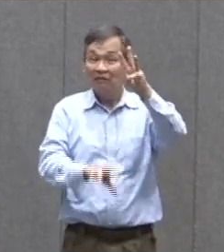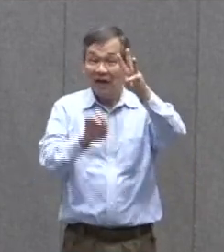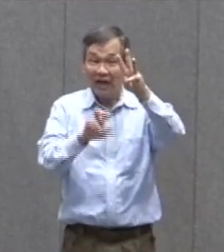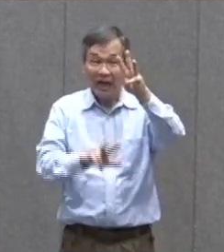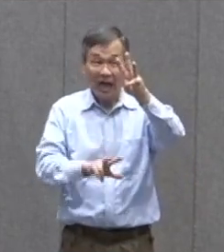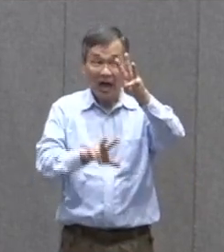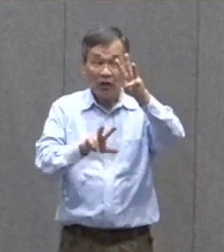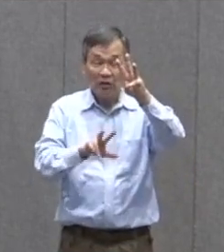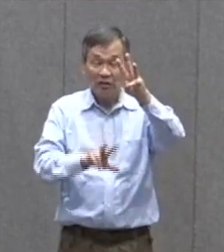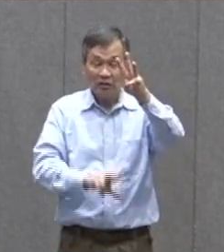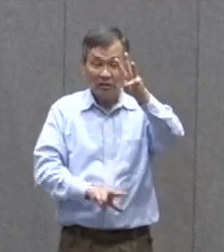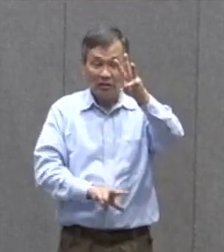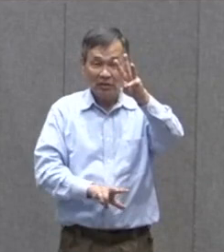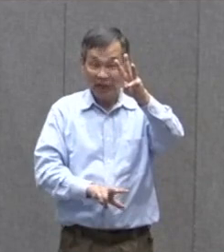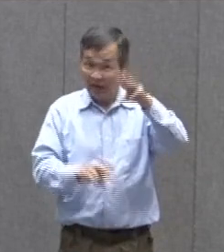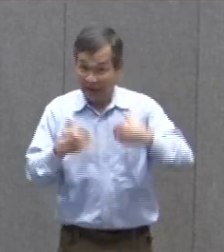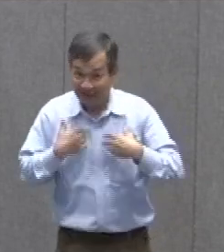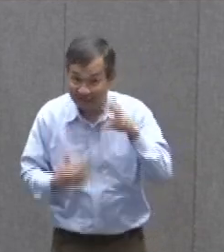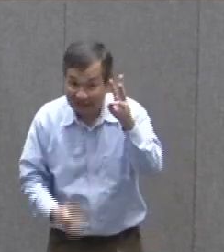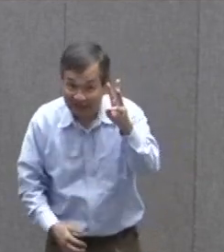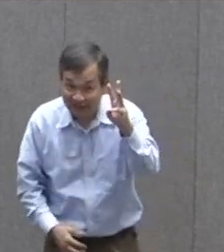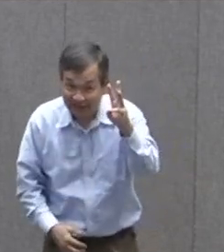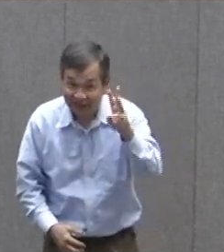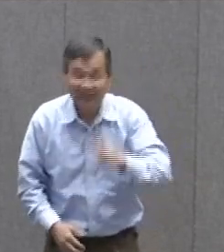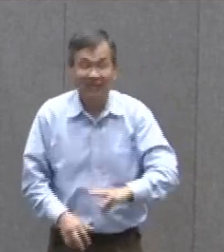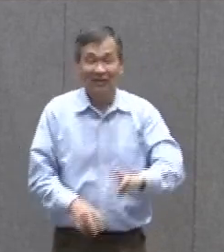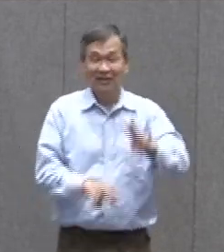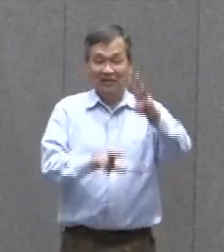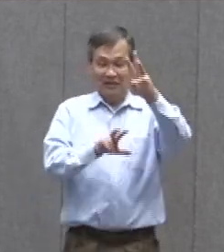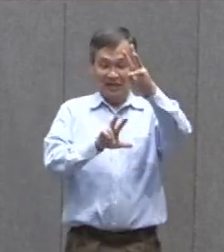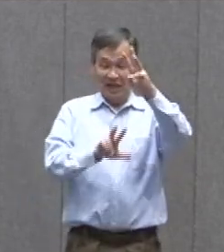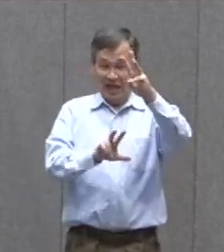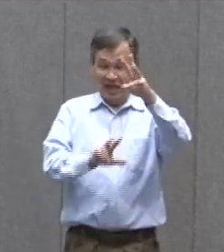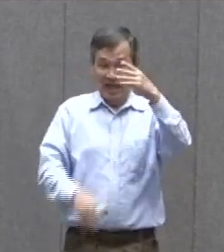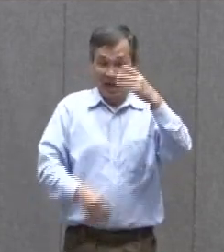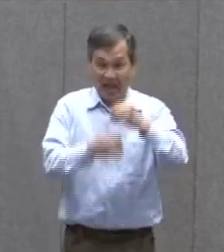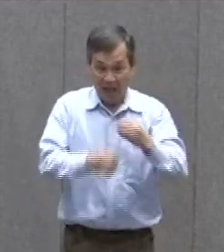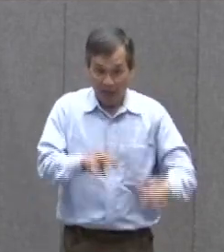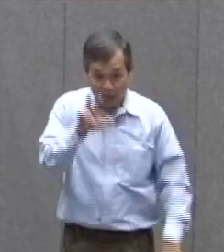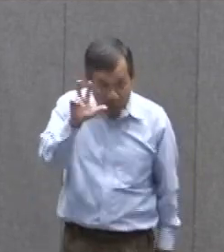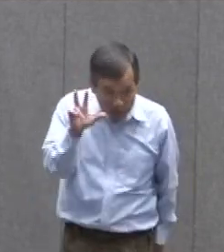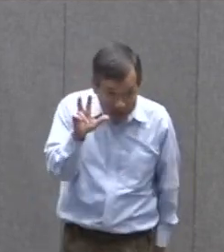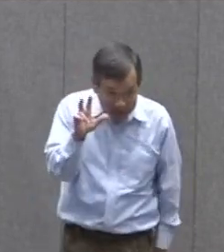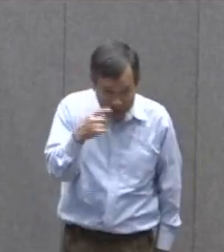So I have six and I'm going to add on three, so let me count.